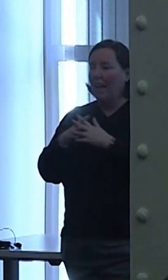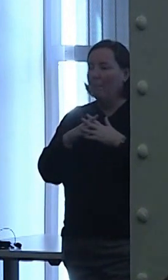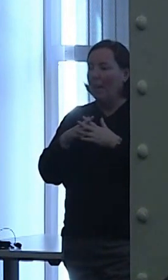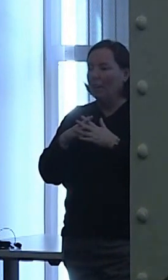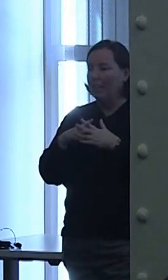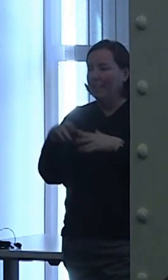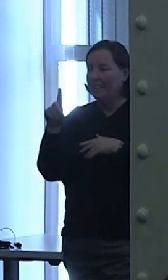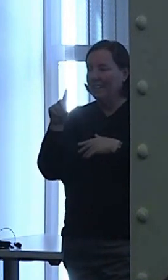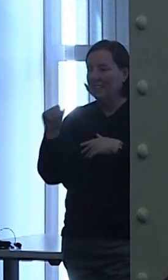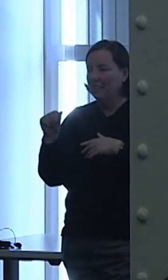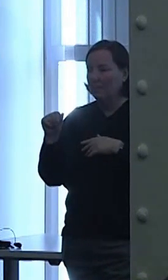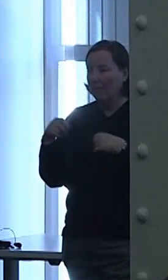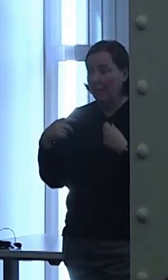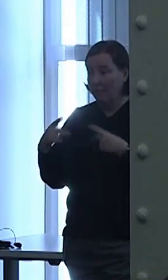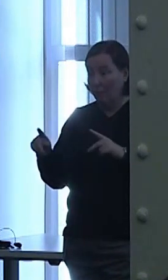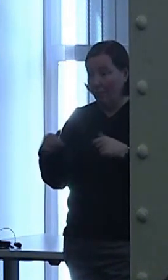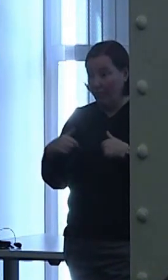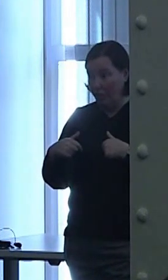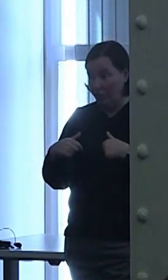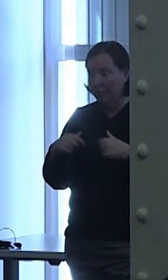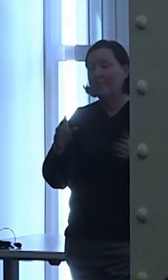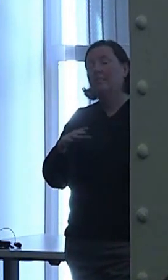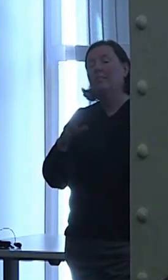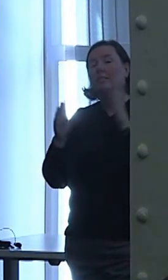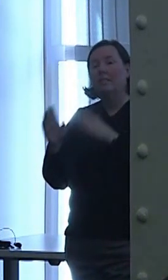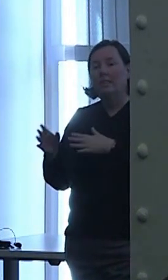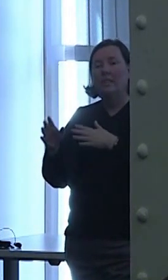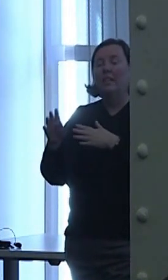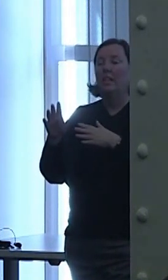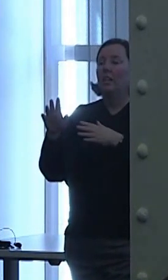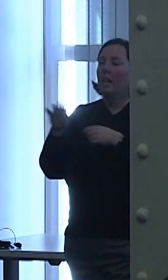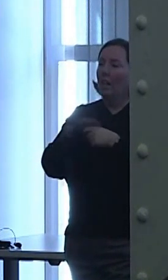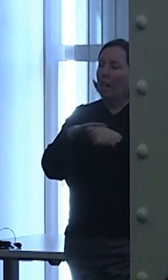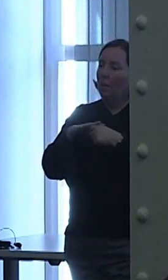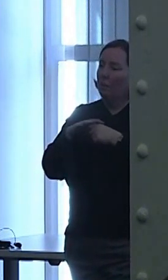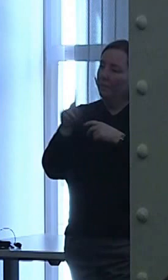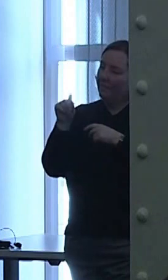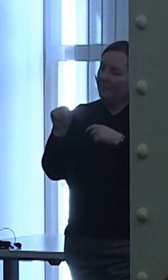and lastly, I want to provide a globalized disability analysis and talk about